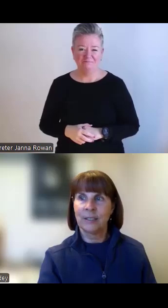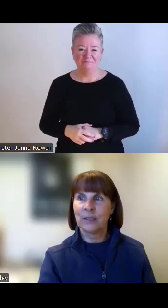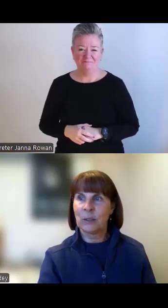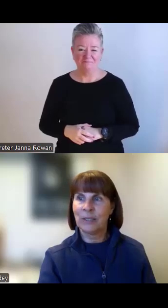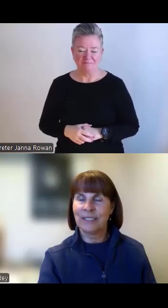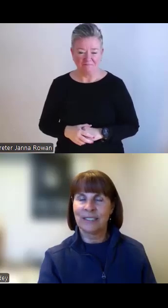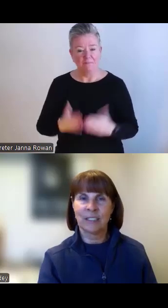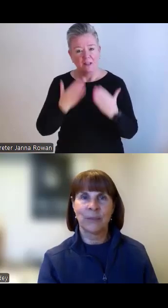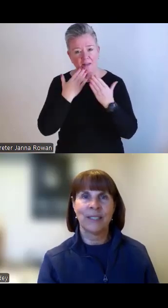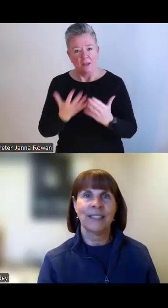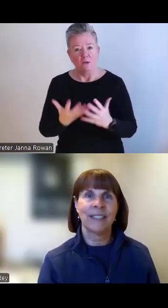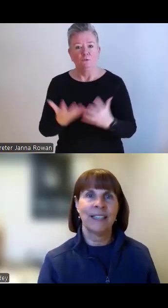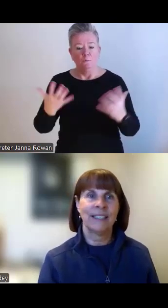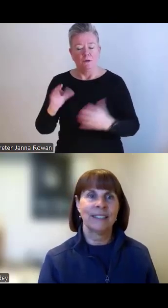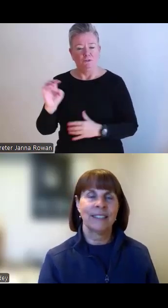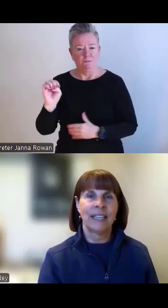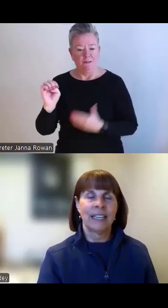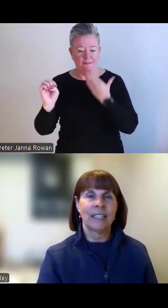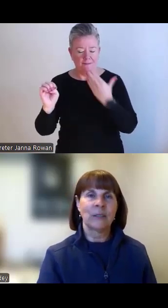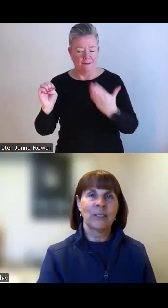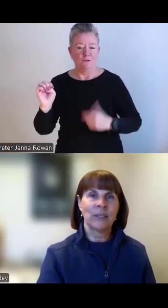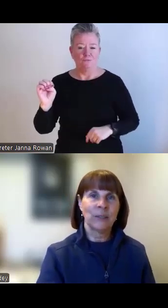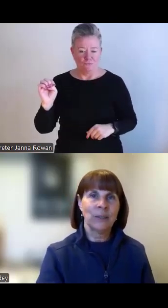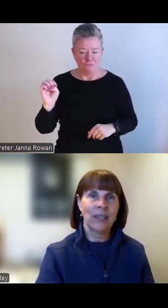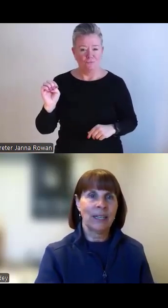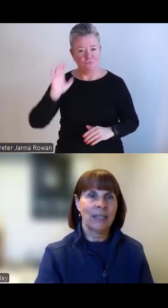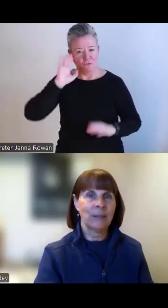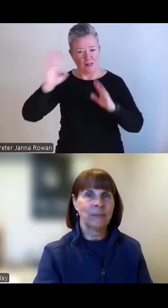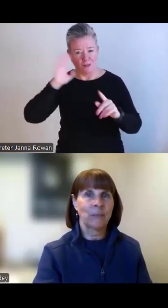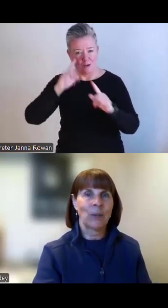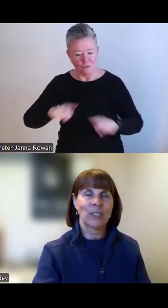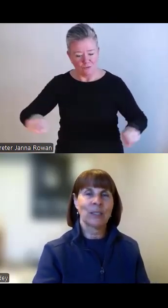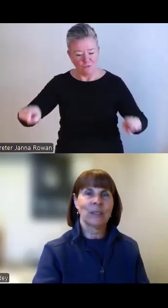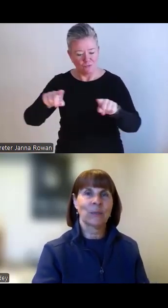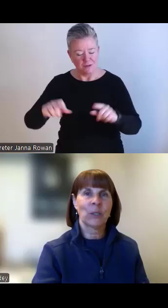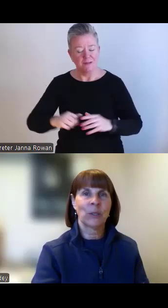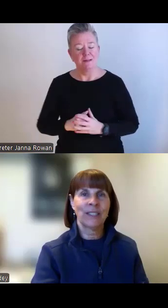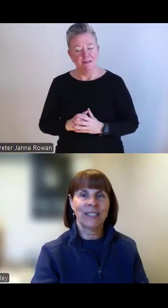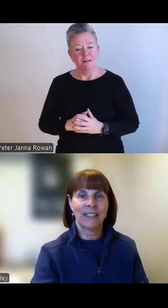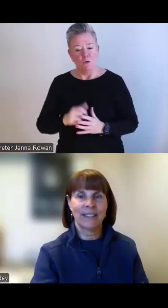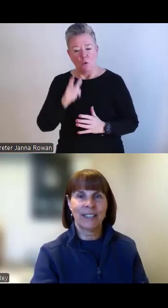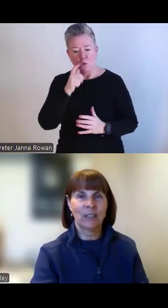ALLISON SEDEY >> Thank you so much, Elizabeth, and hello to you watching this recording. And